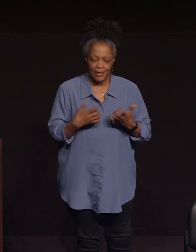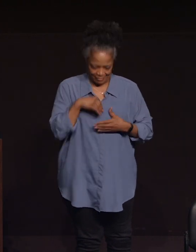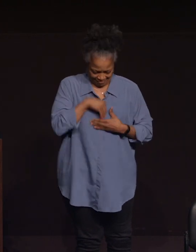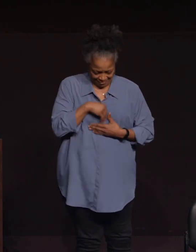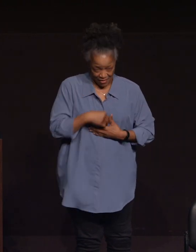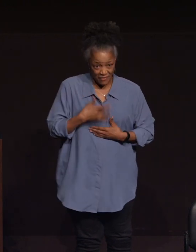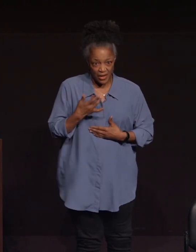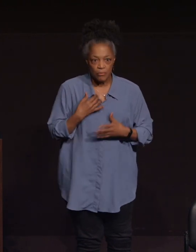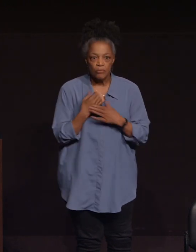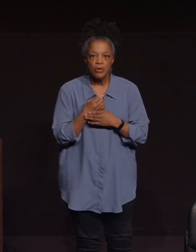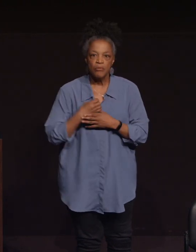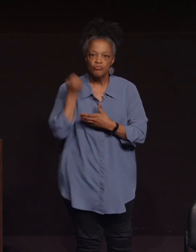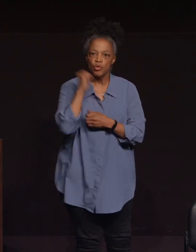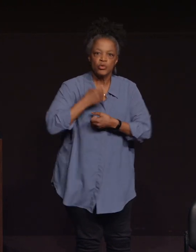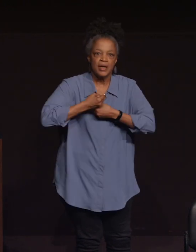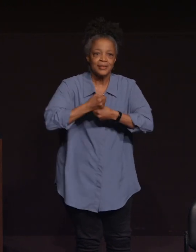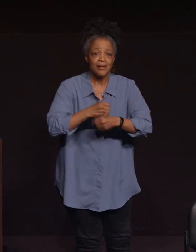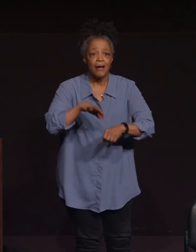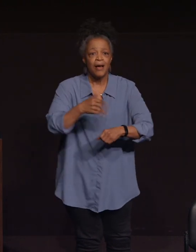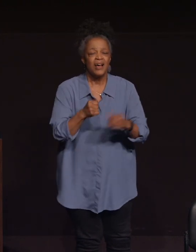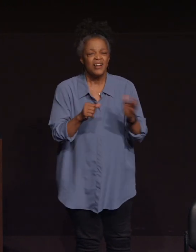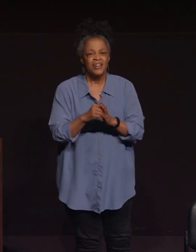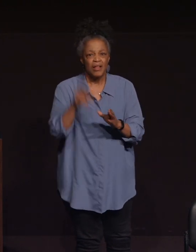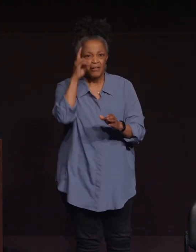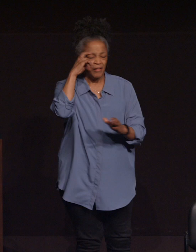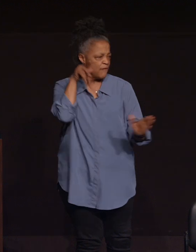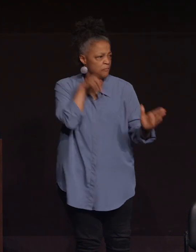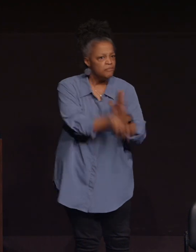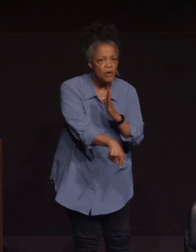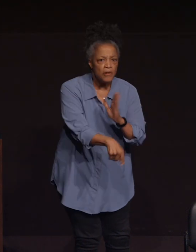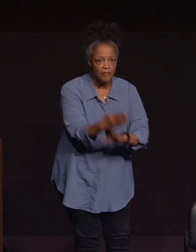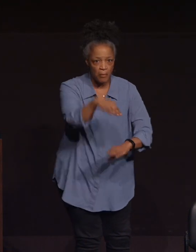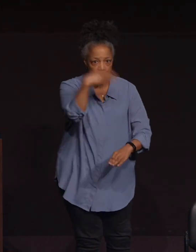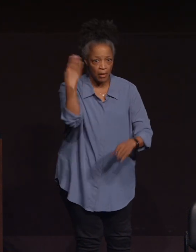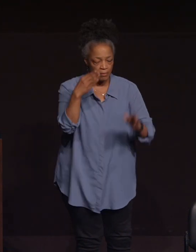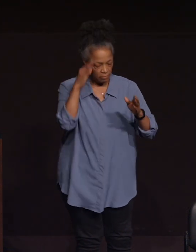protest another state murder of a Black citizen.